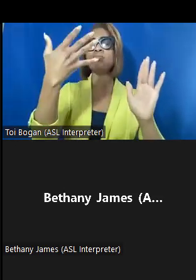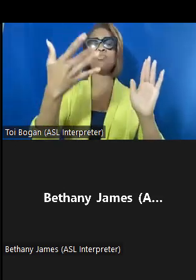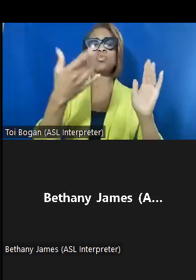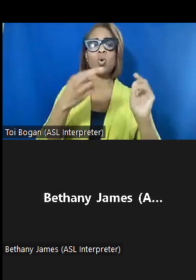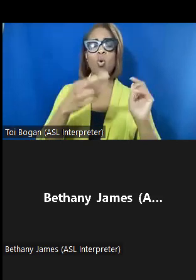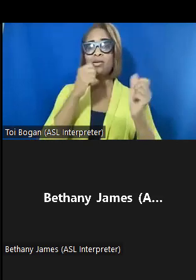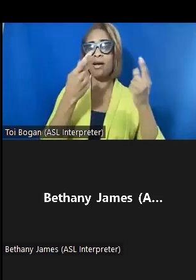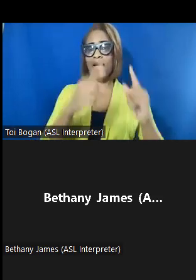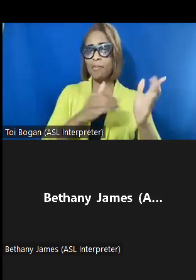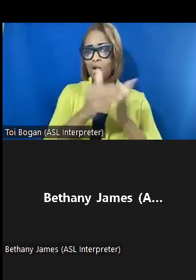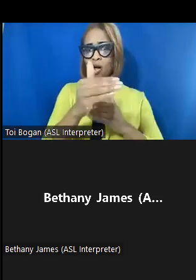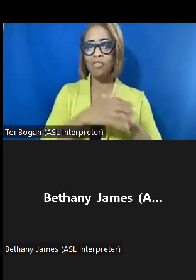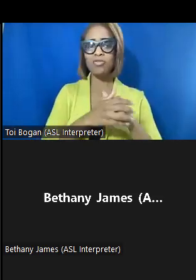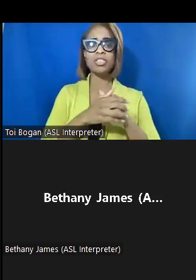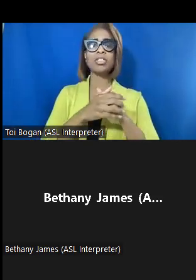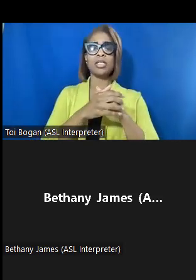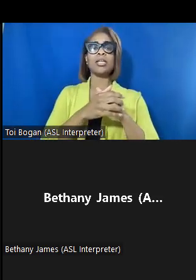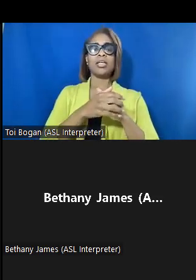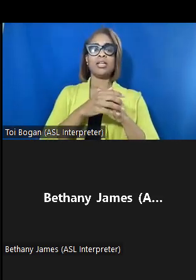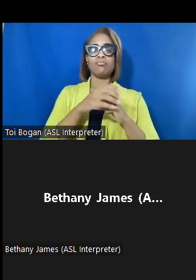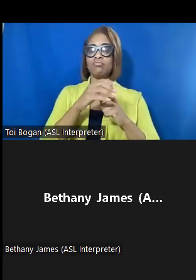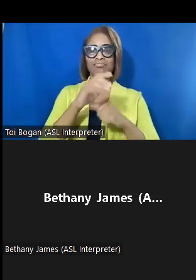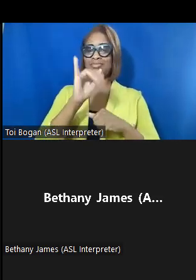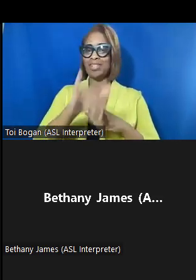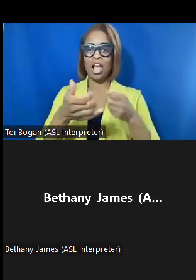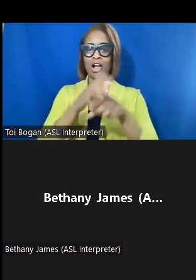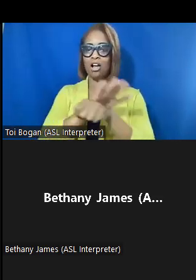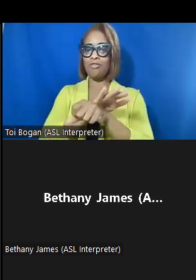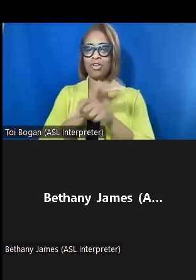or irregular intervals, it wasn't covered as a disability.